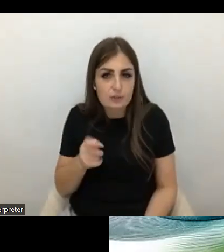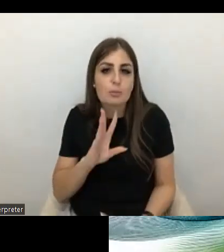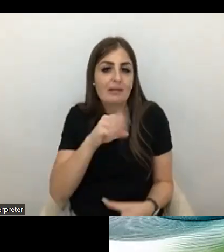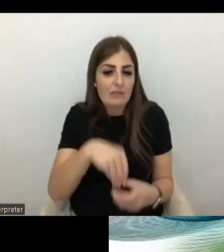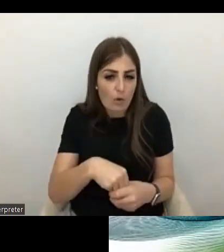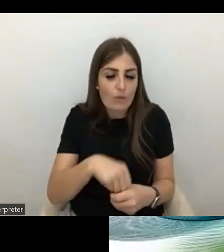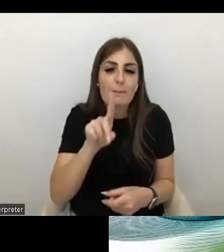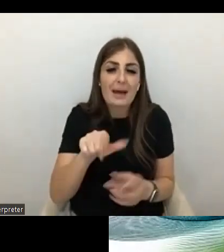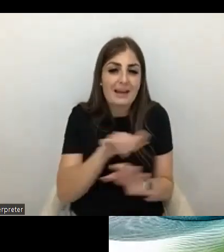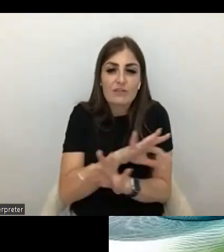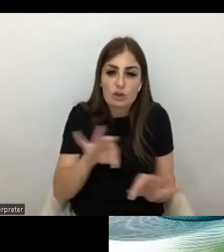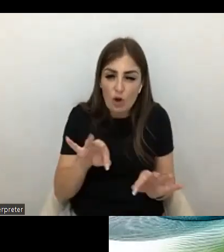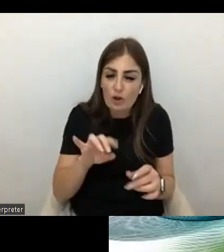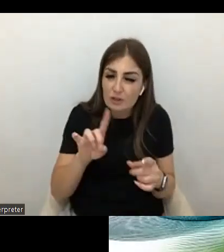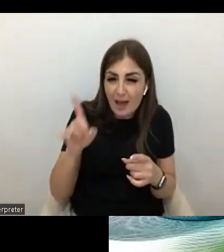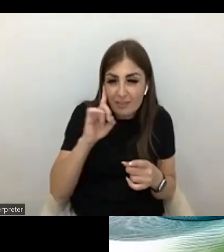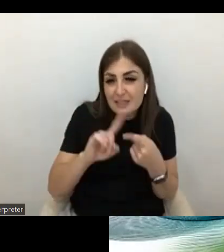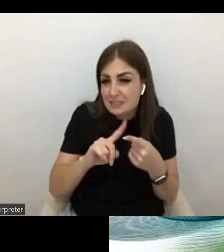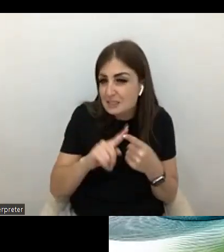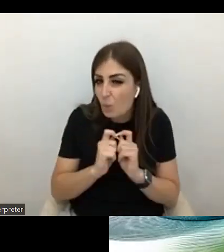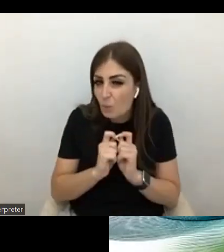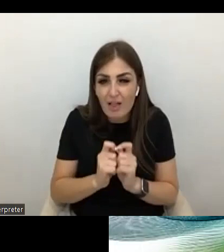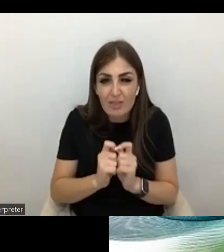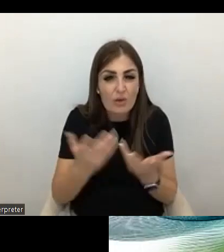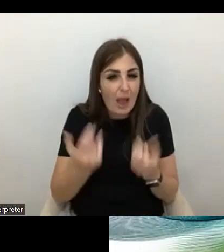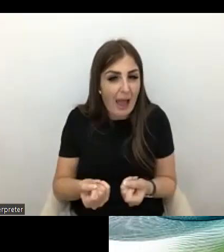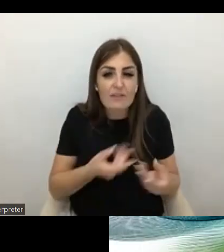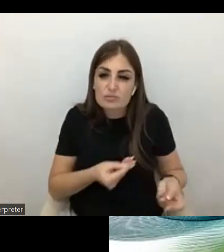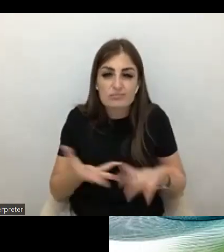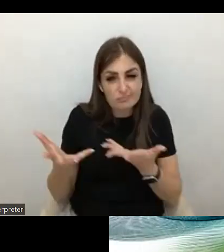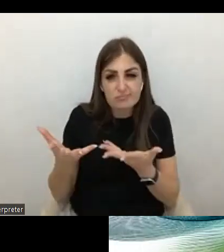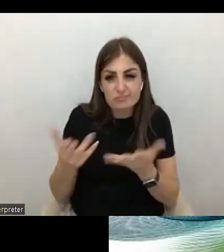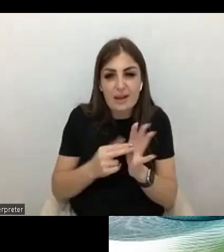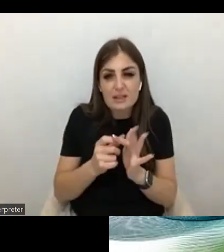If it does not, I still think it is worth putting your matter forward to the NDIA, and